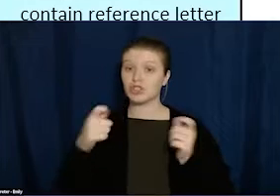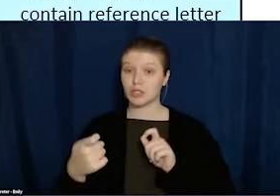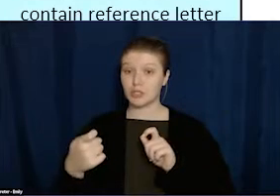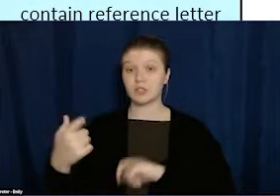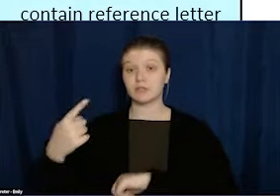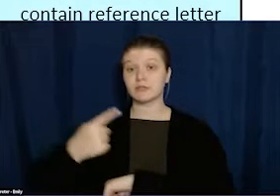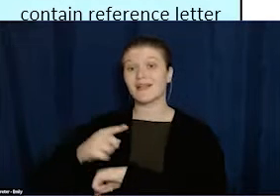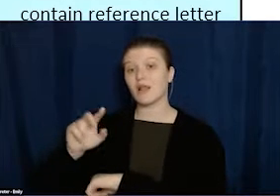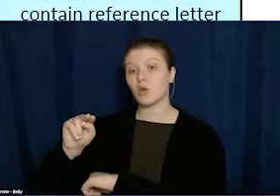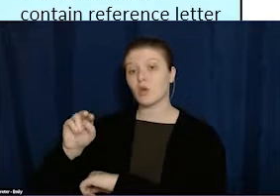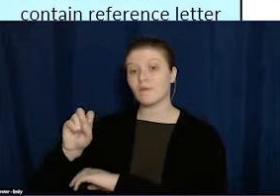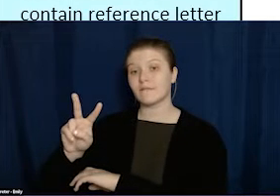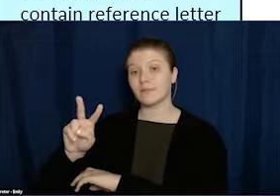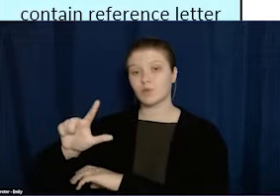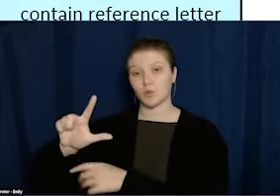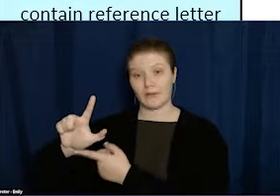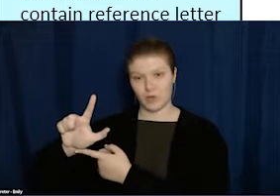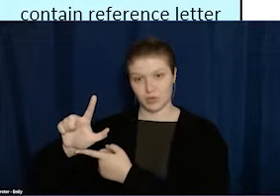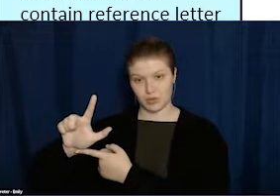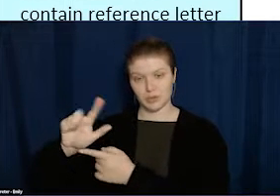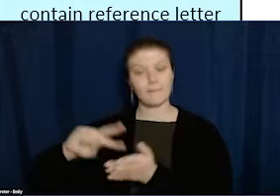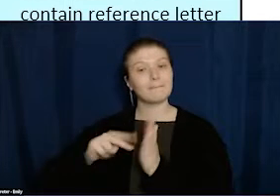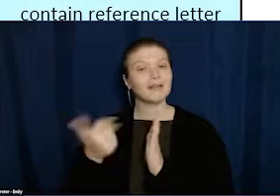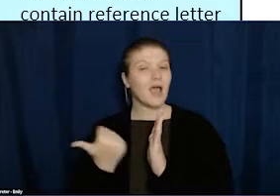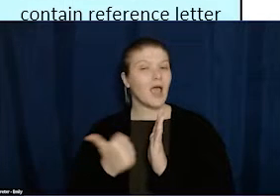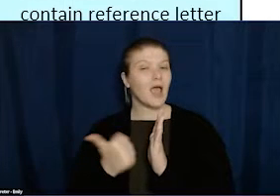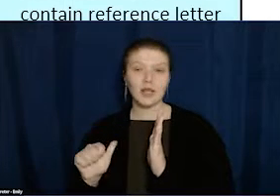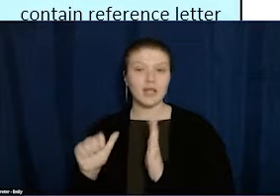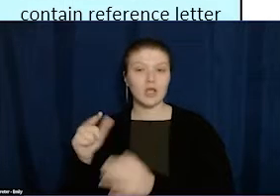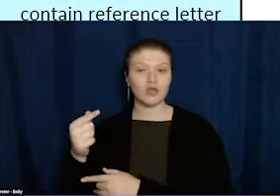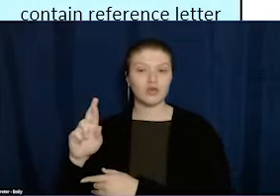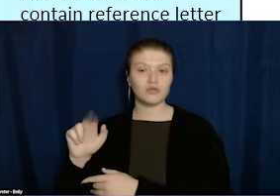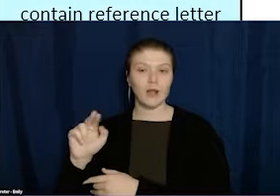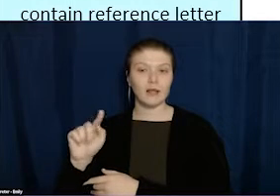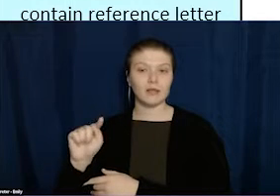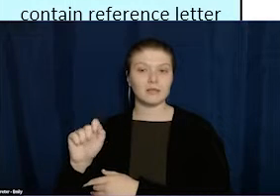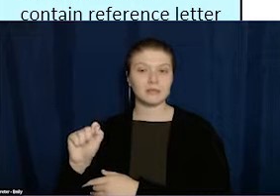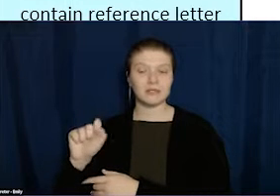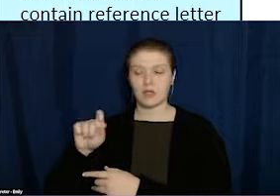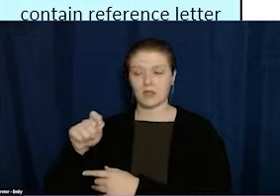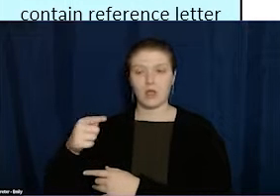So any Grants.gov submissions after this date will be a Research.gov proposal.